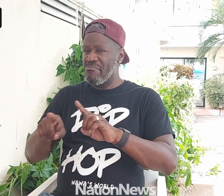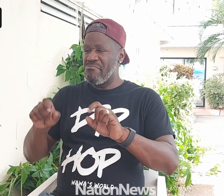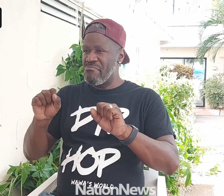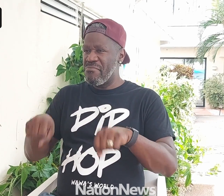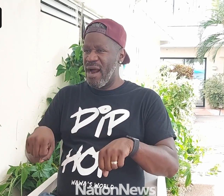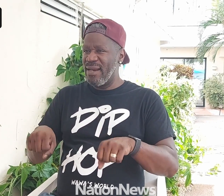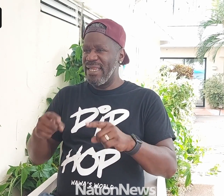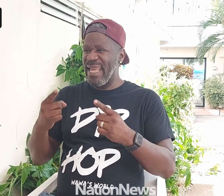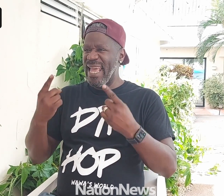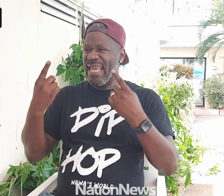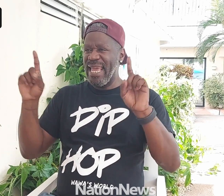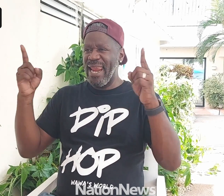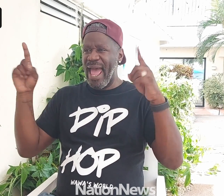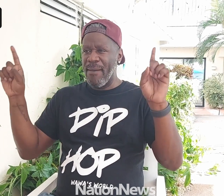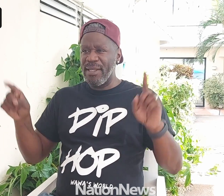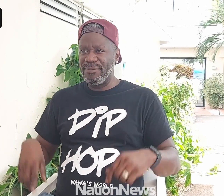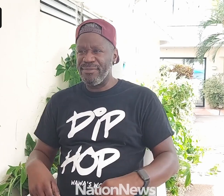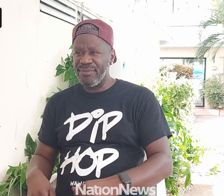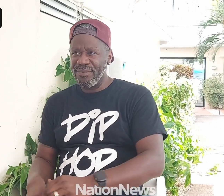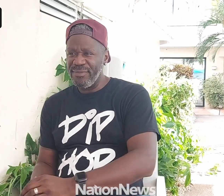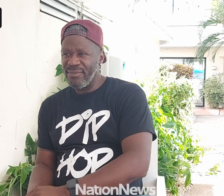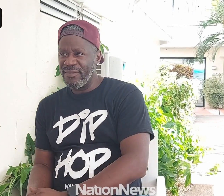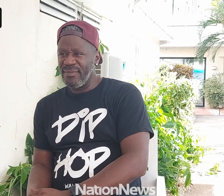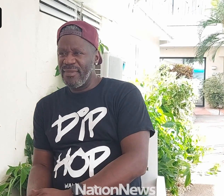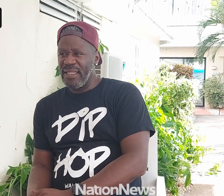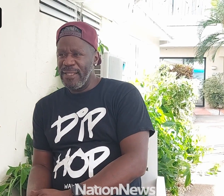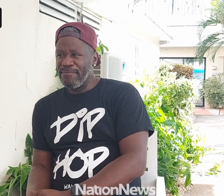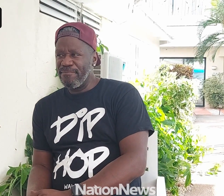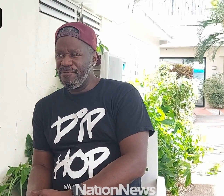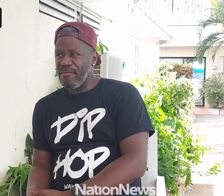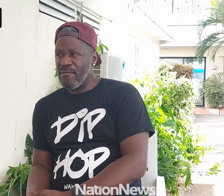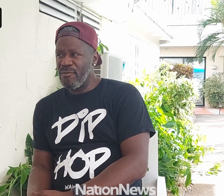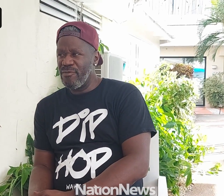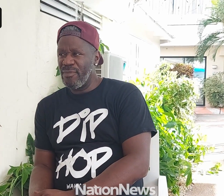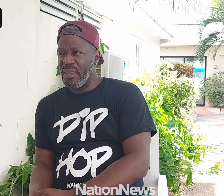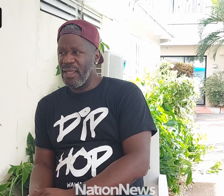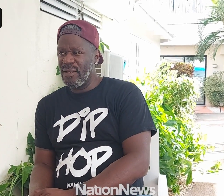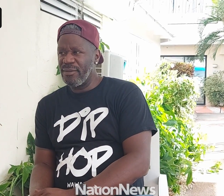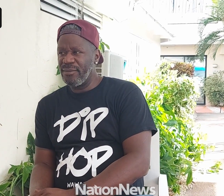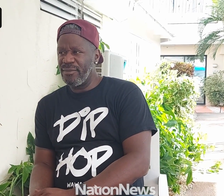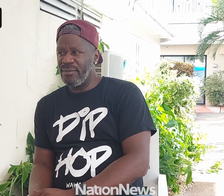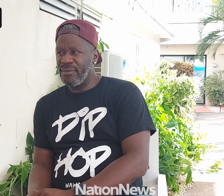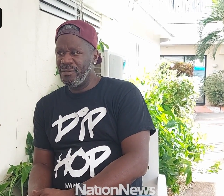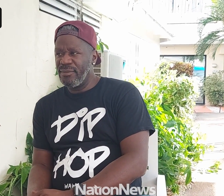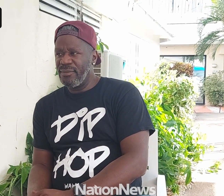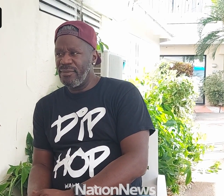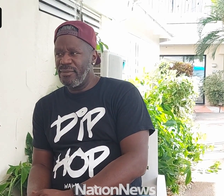know just one at a time taking baby steps and then the bigger picture will begin to